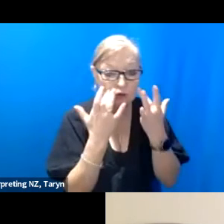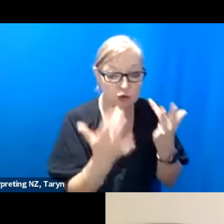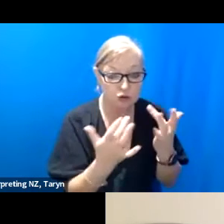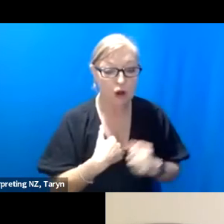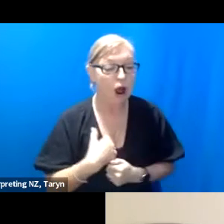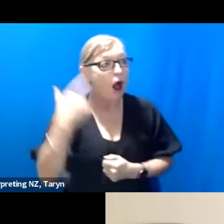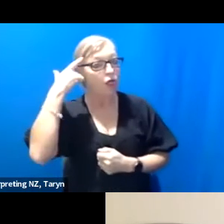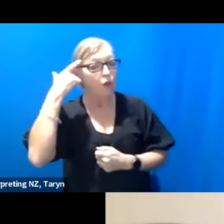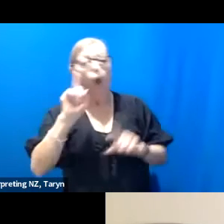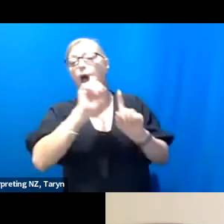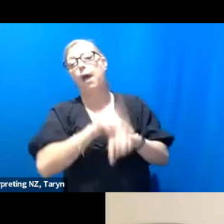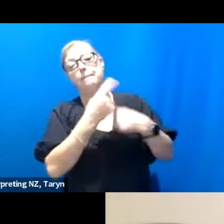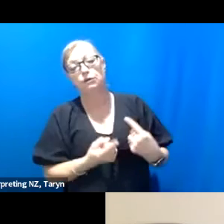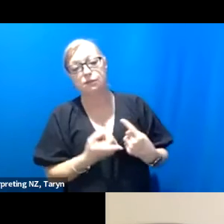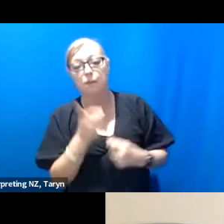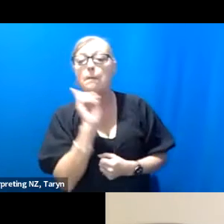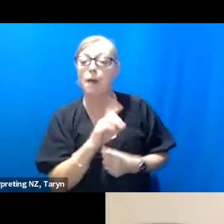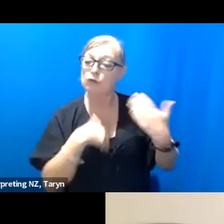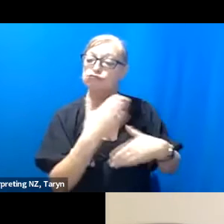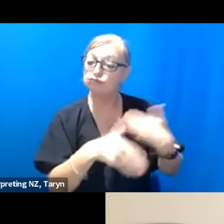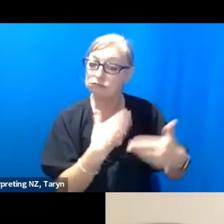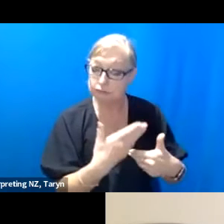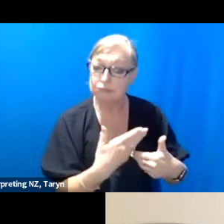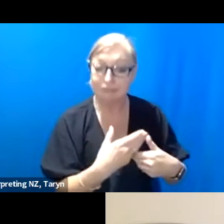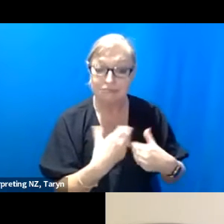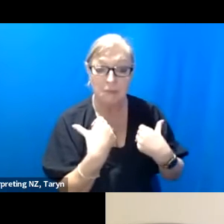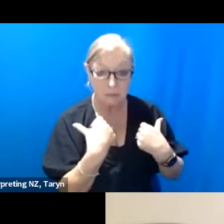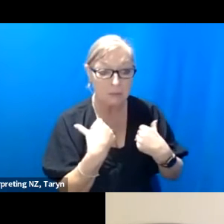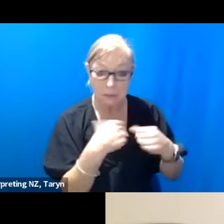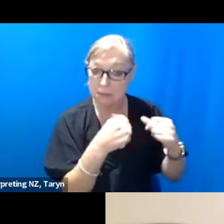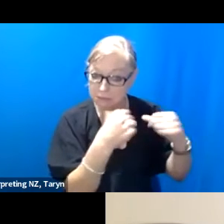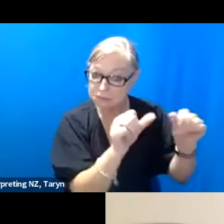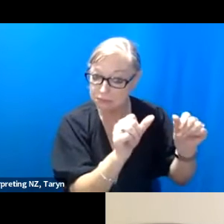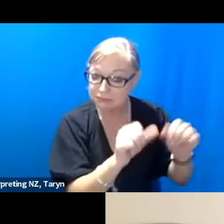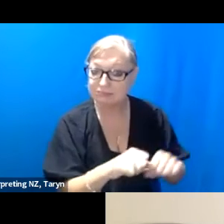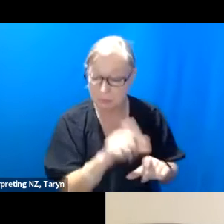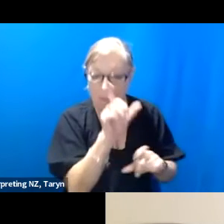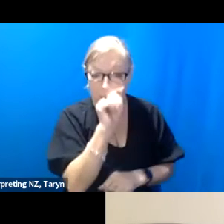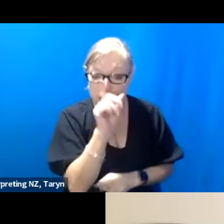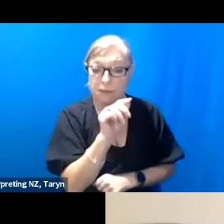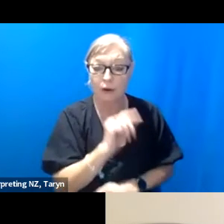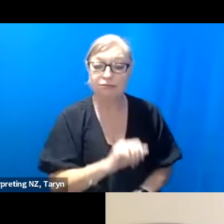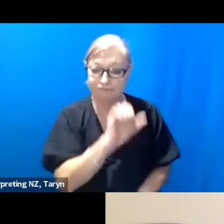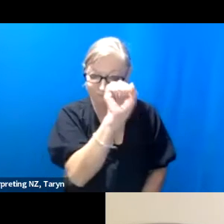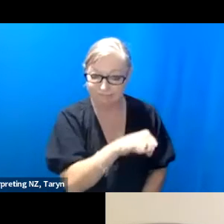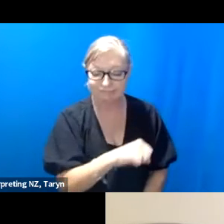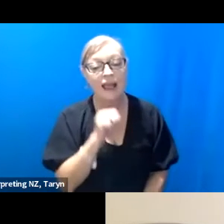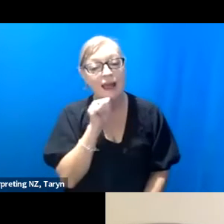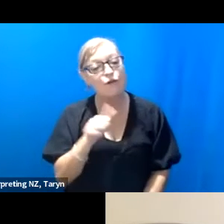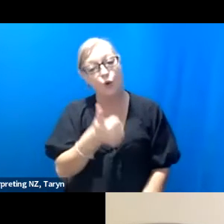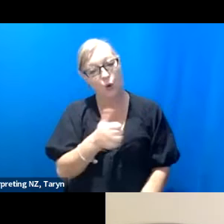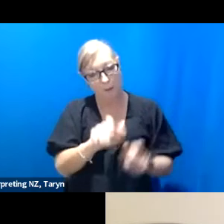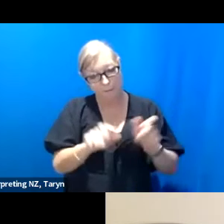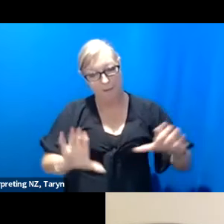but it's like no it's all possible if yeah - if you have a good bunch of people, and time,